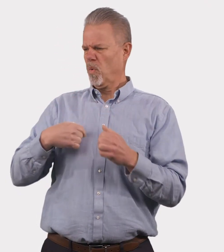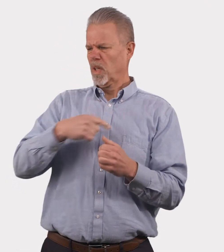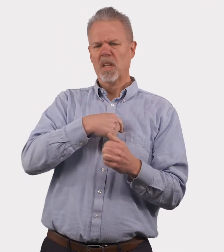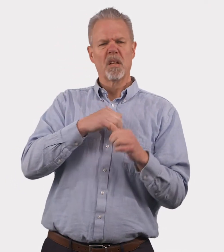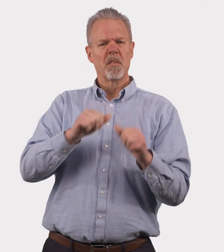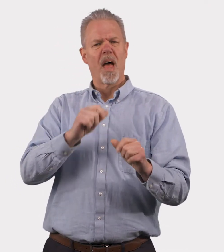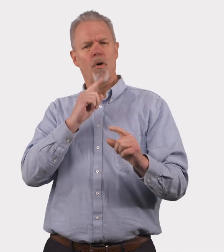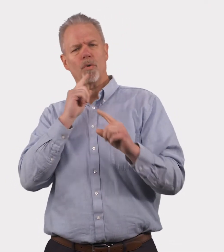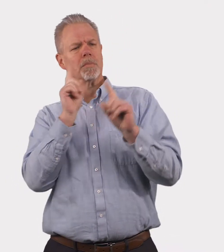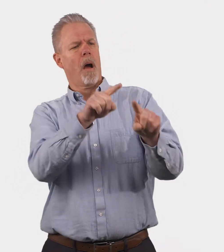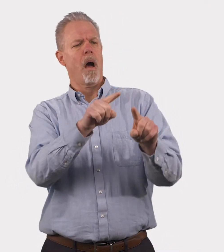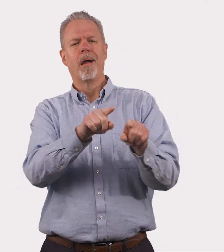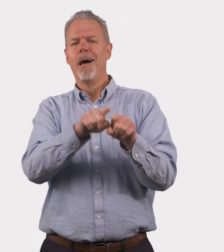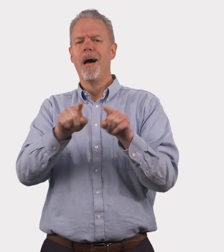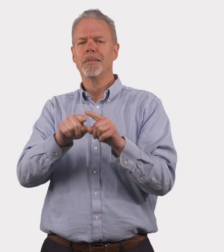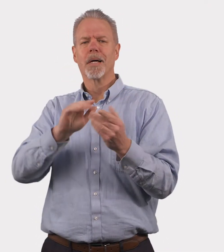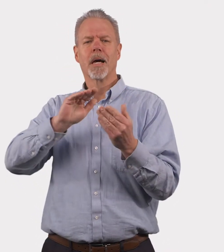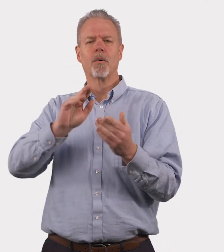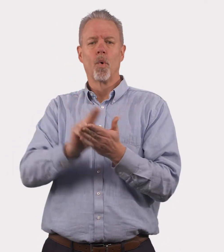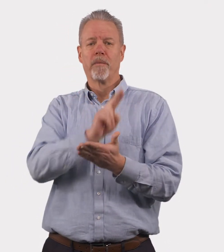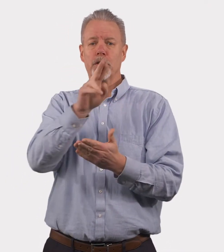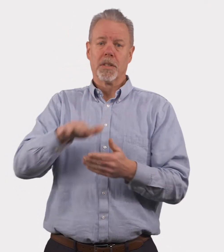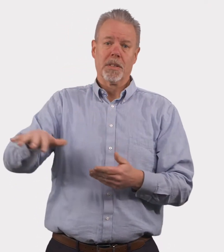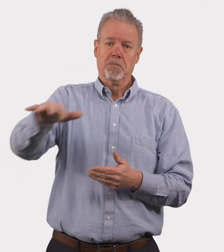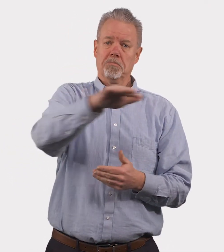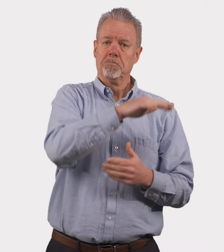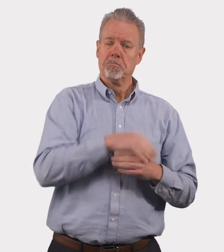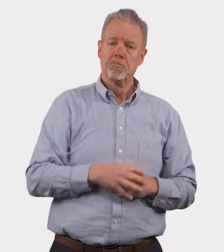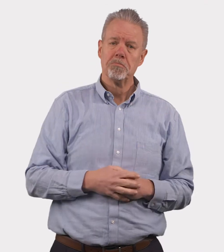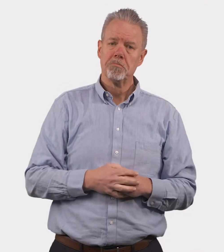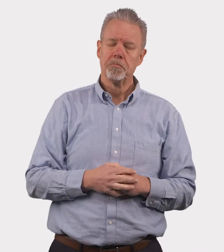we have begun to consider how the university may respond.